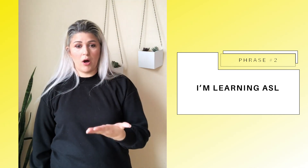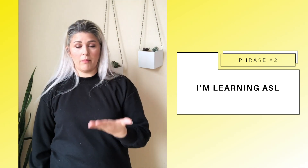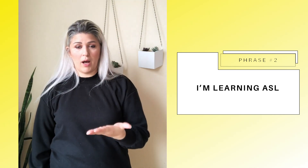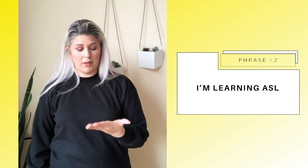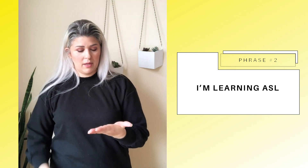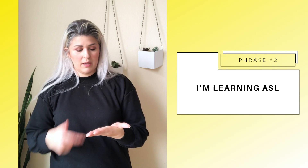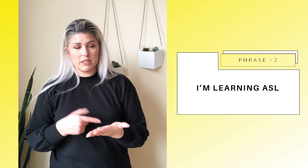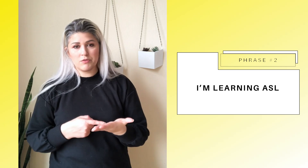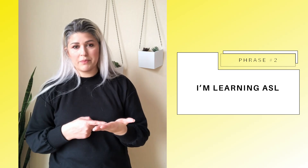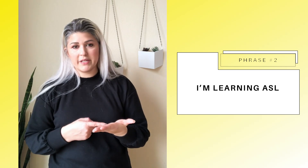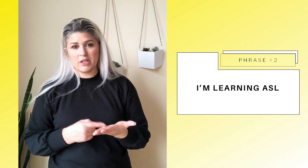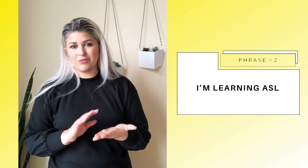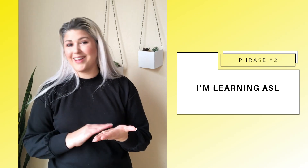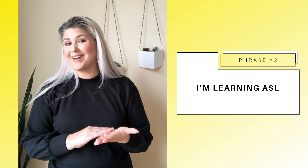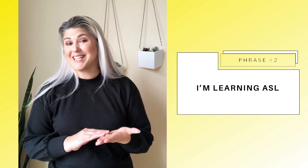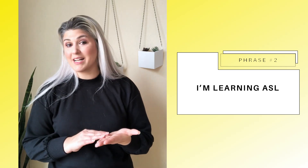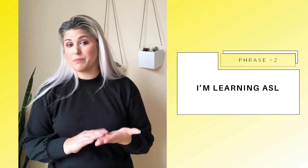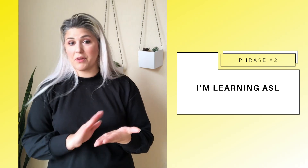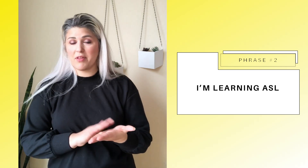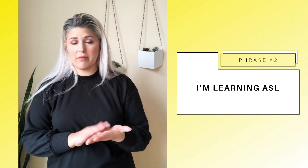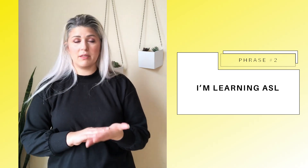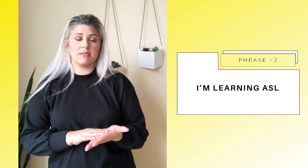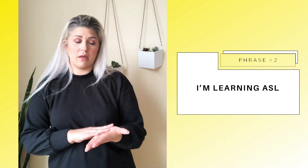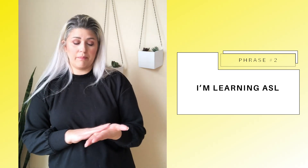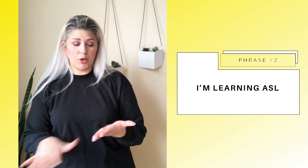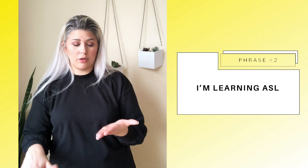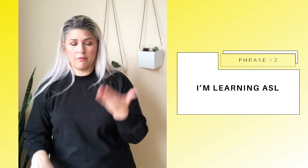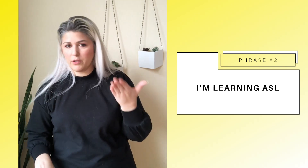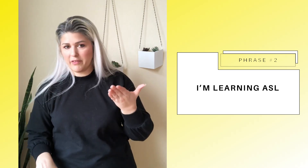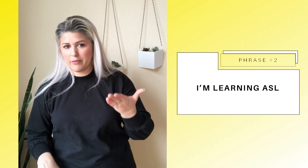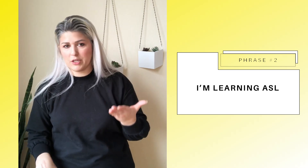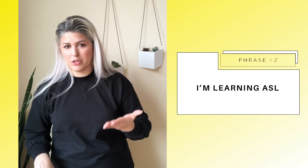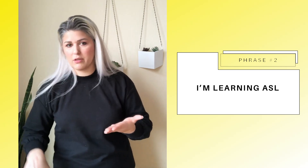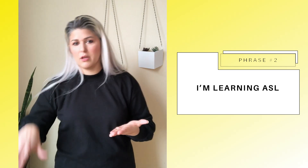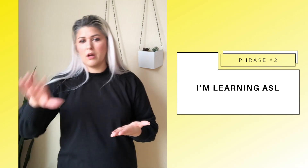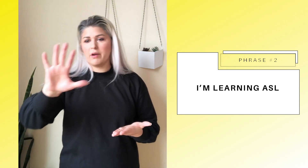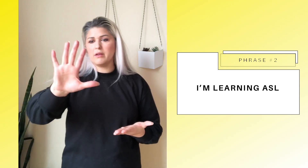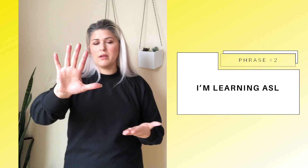Palm up. This is representing like a textbook. Think of it as a book full of information, right?